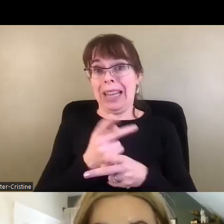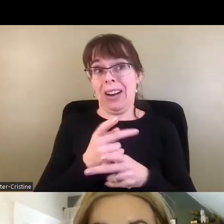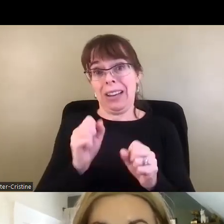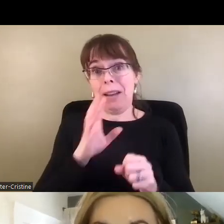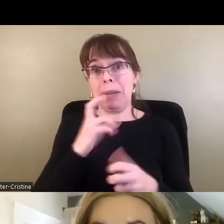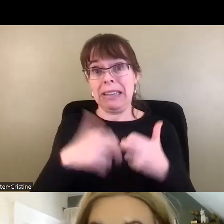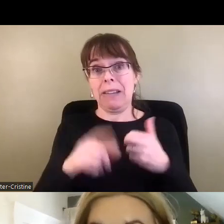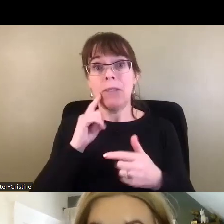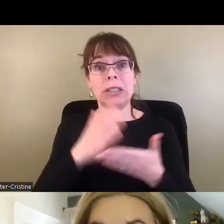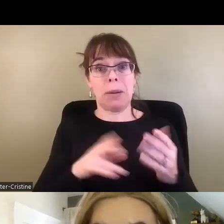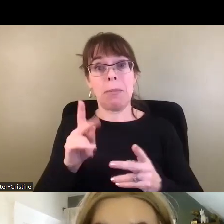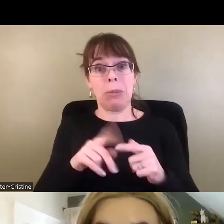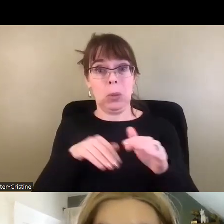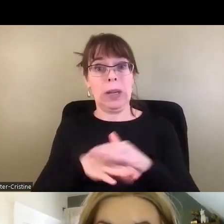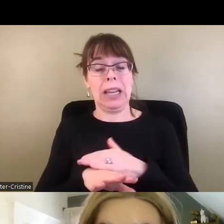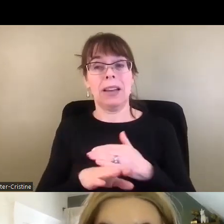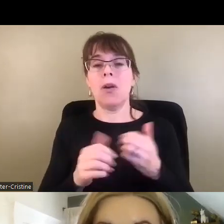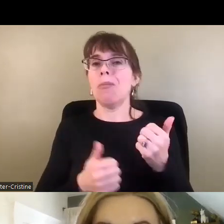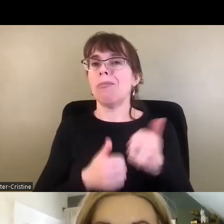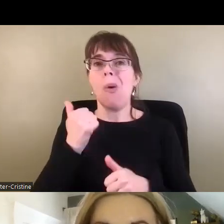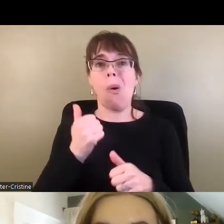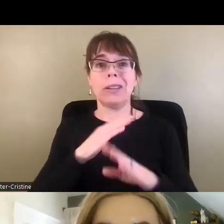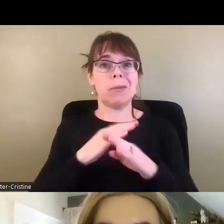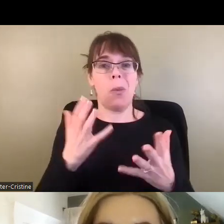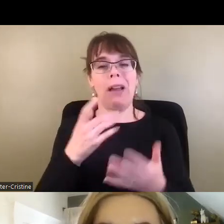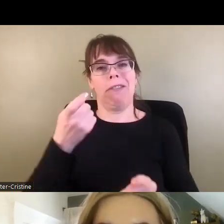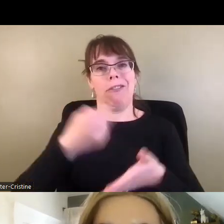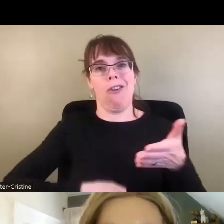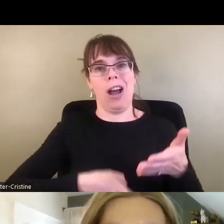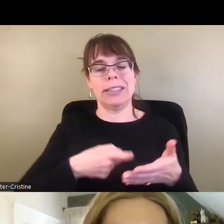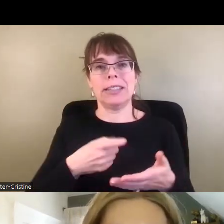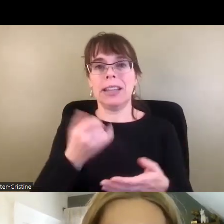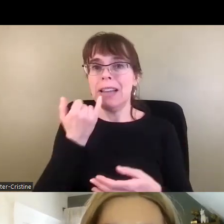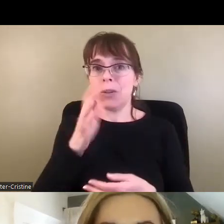But a huge barrier for a lot of folx is cost. If your insurance does not cover this cost,